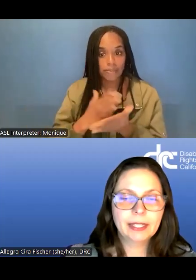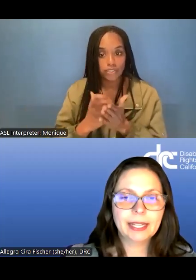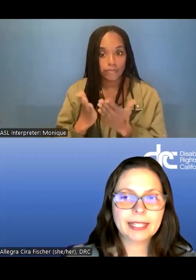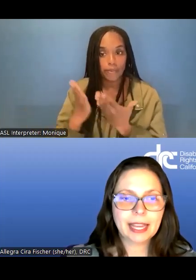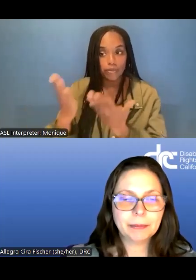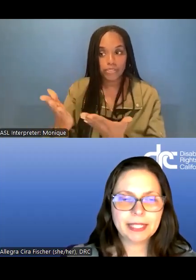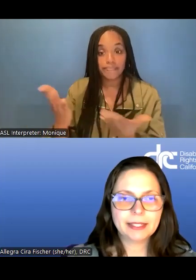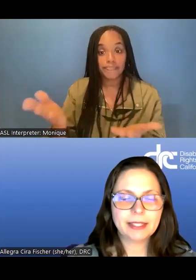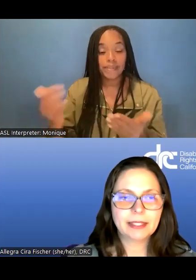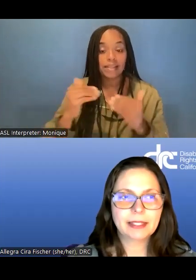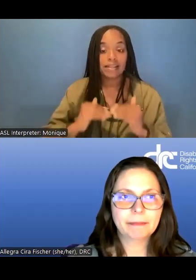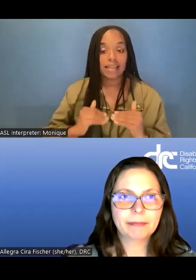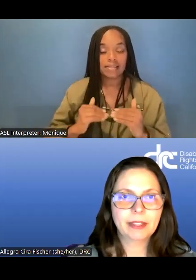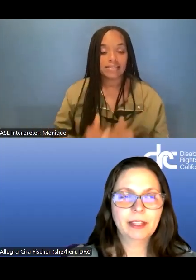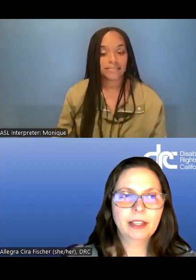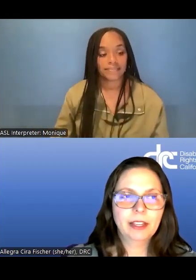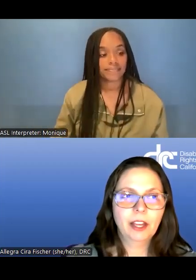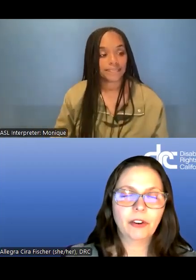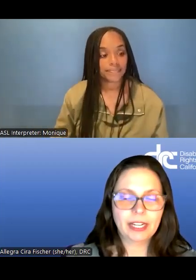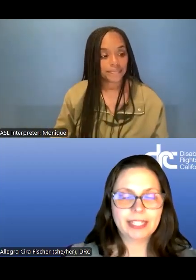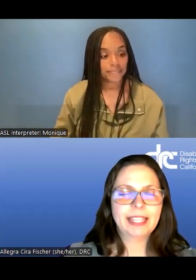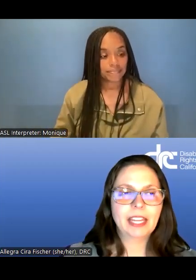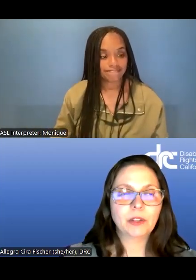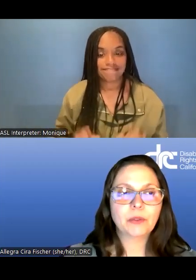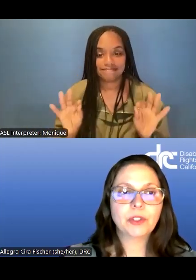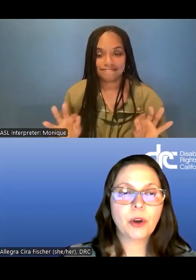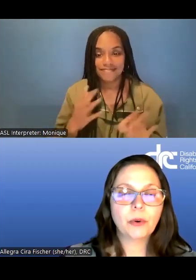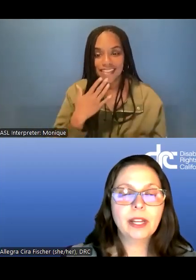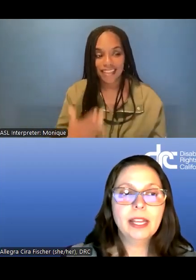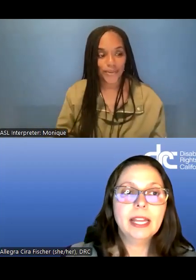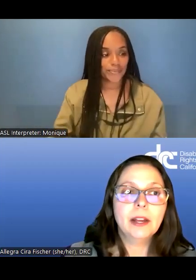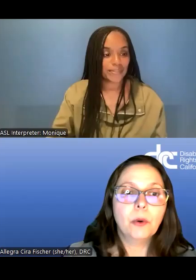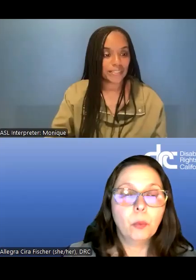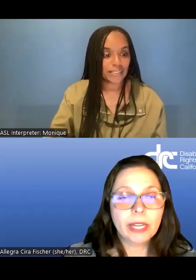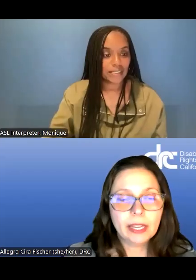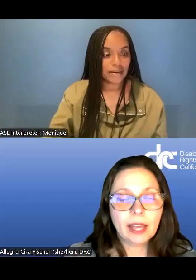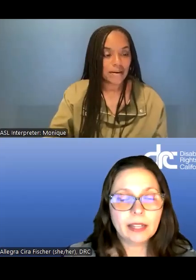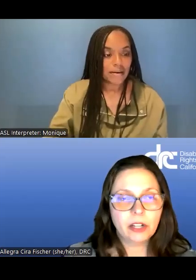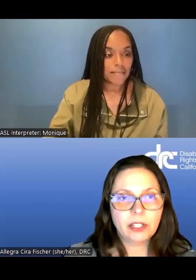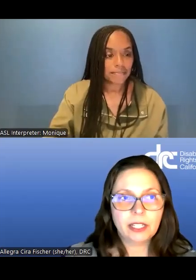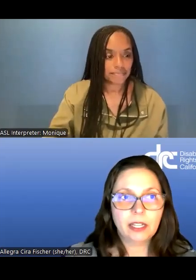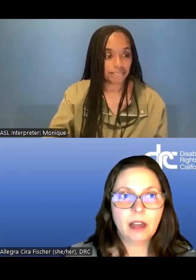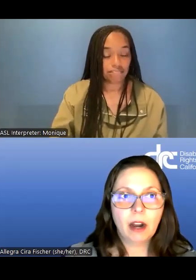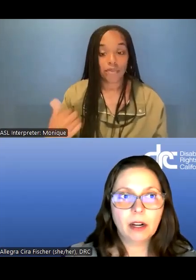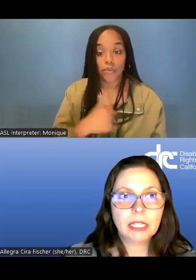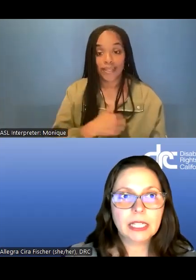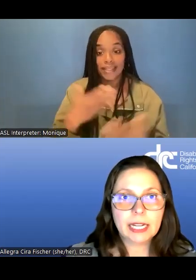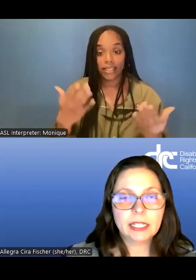Next slide please. Great. Thank you. So we at DRC are collecting